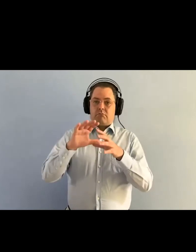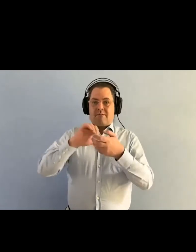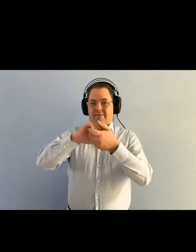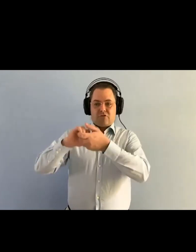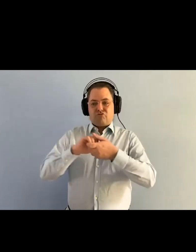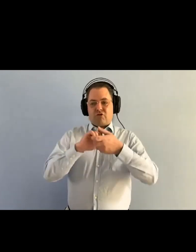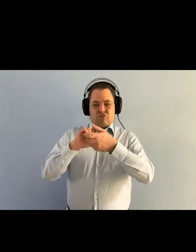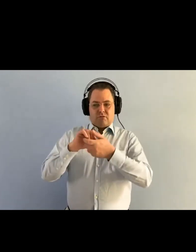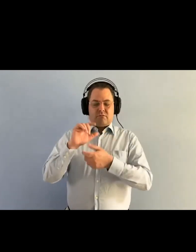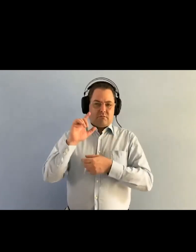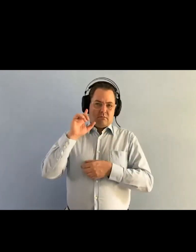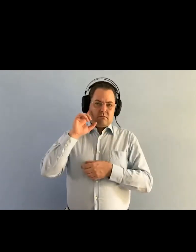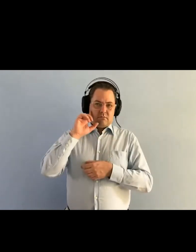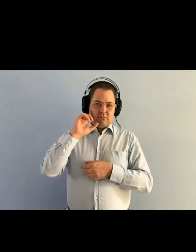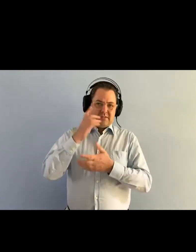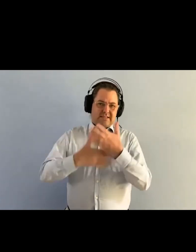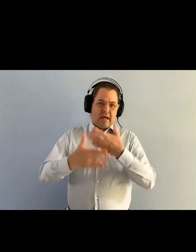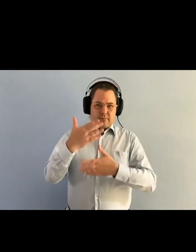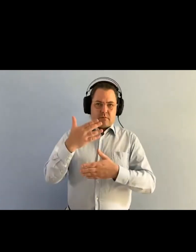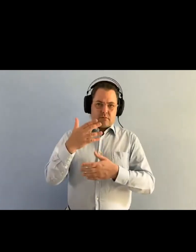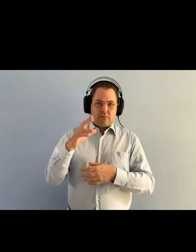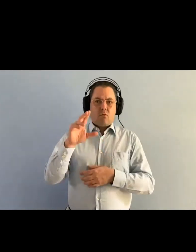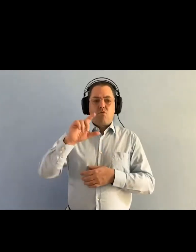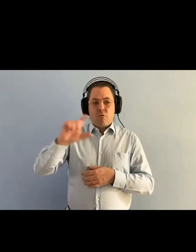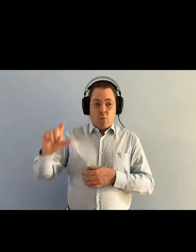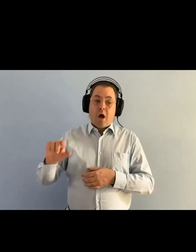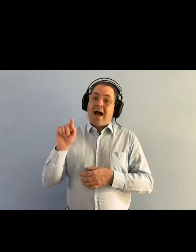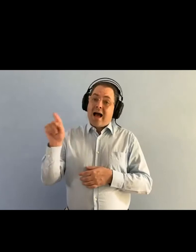, national organization of persons with disabilities. He will